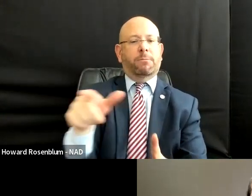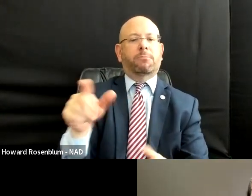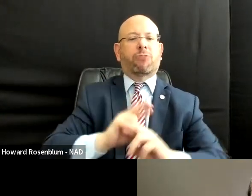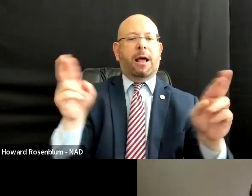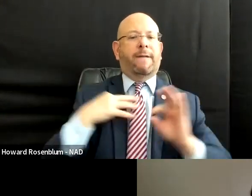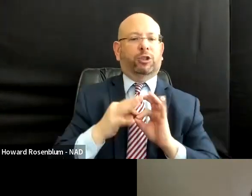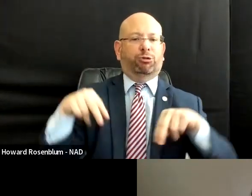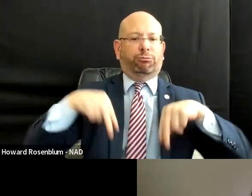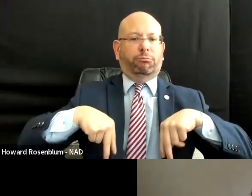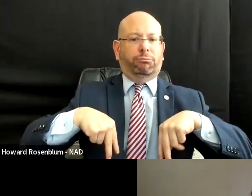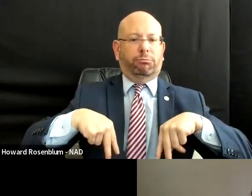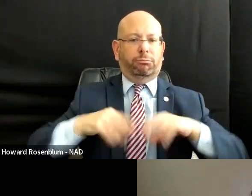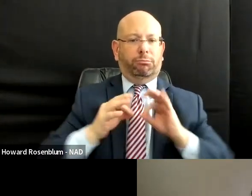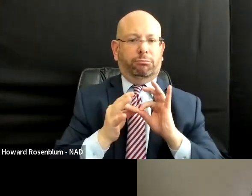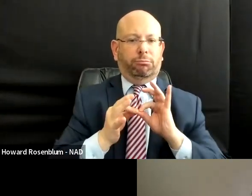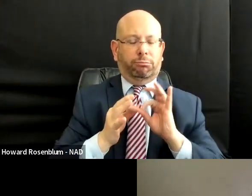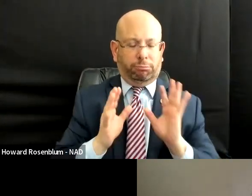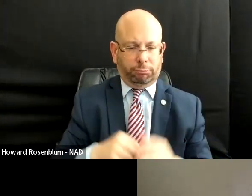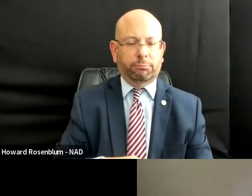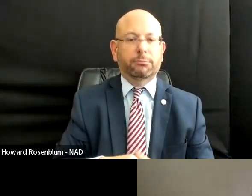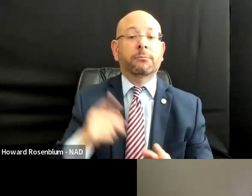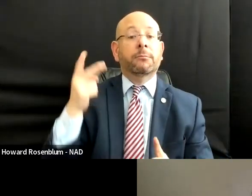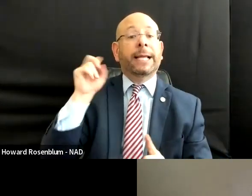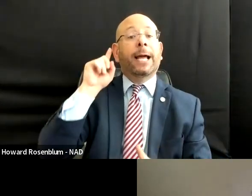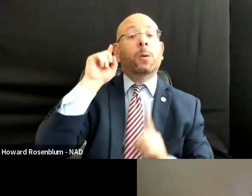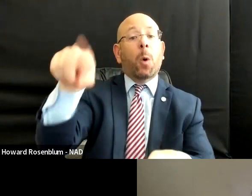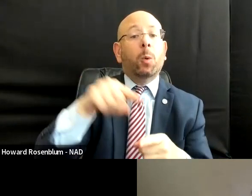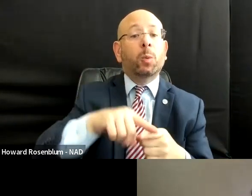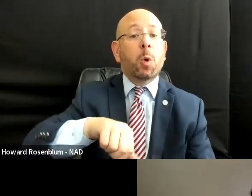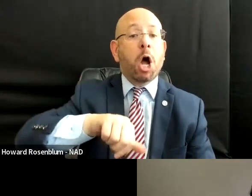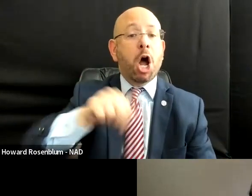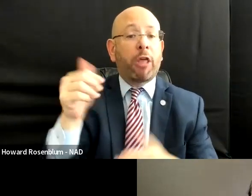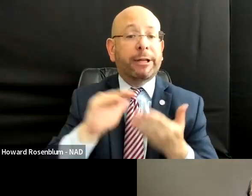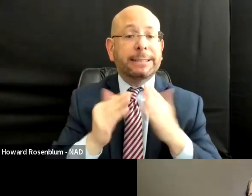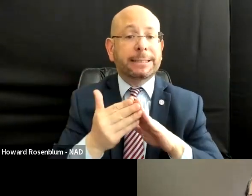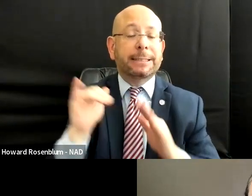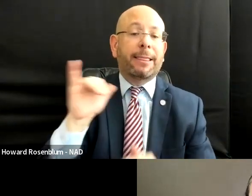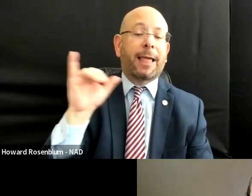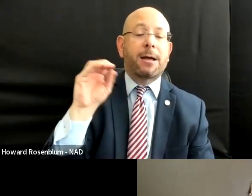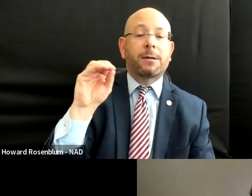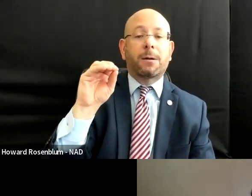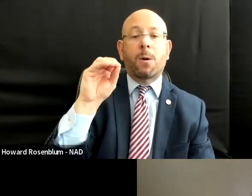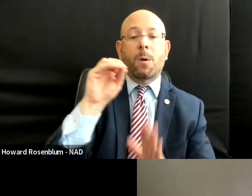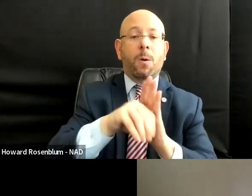from Governor Campbell in